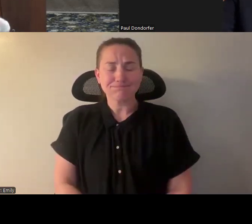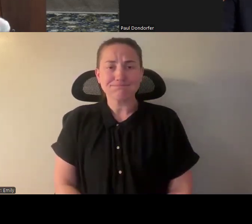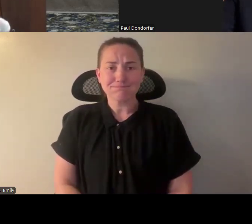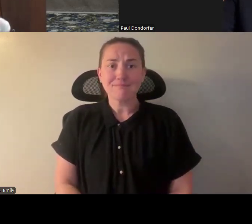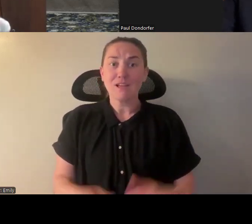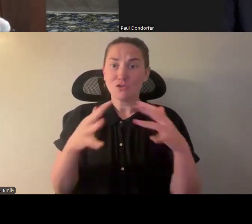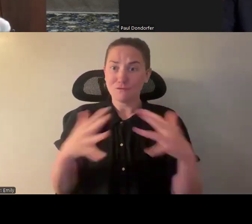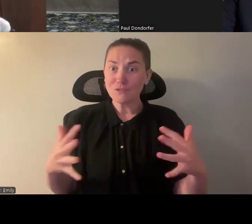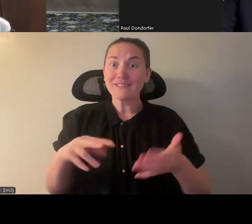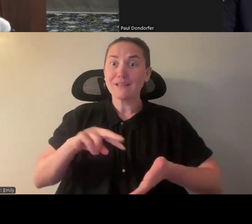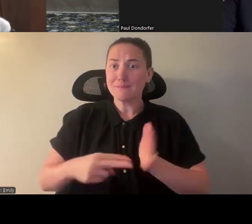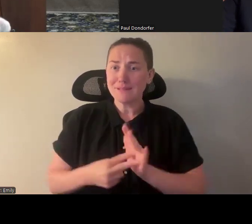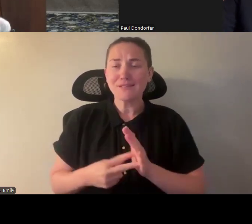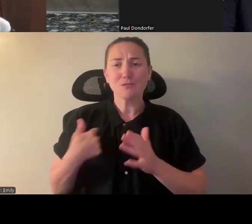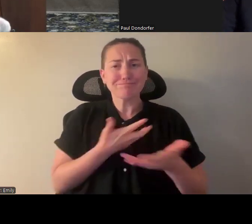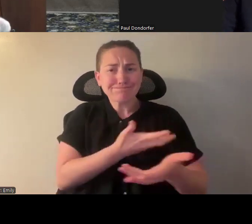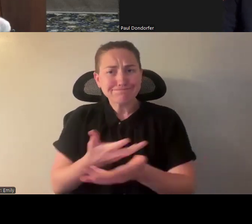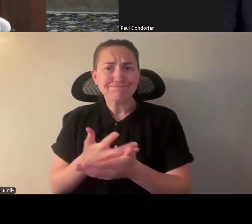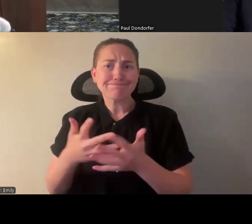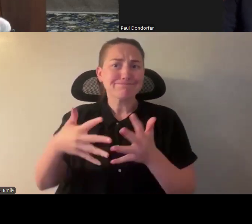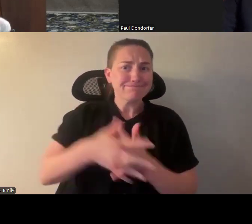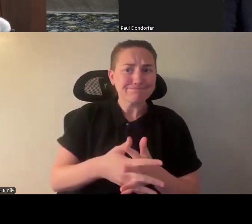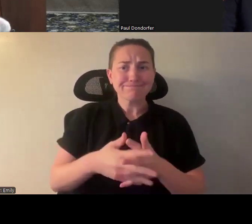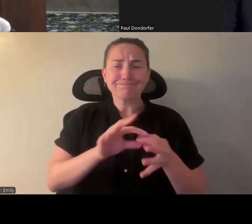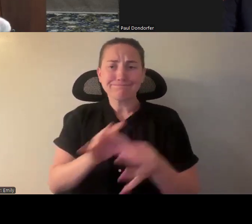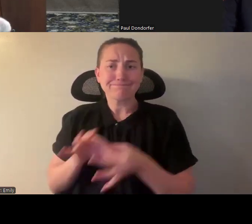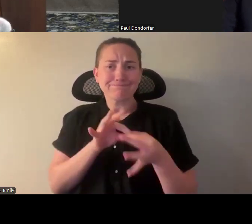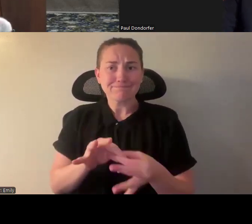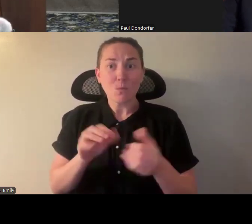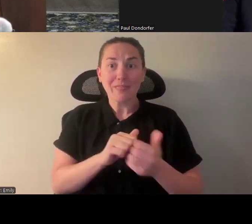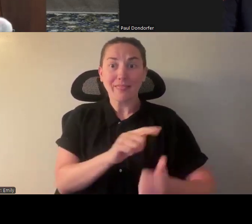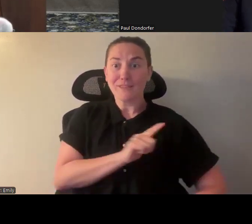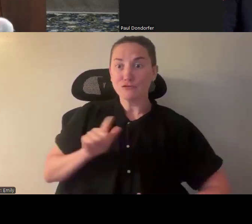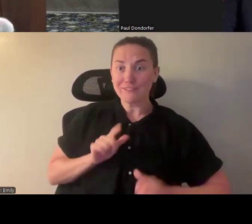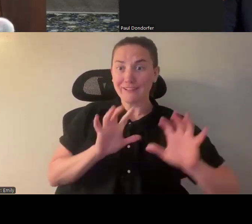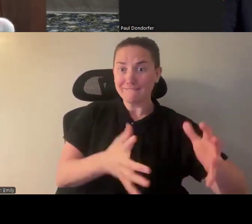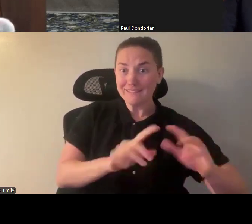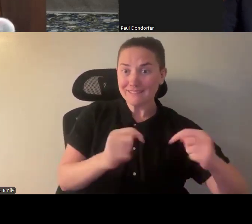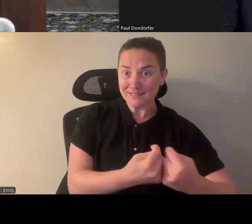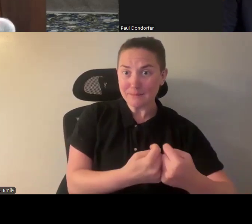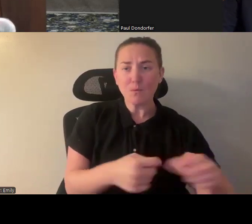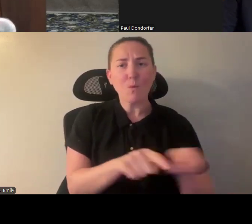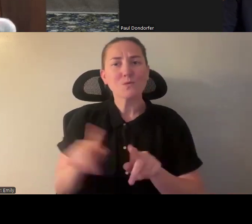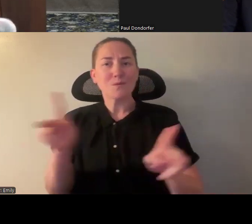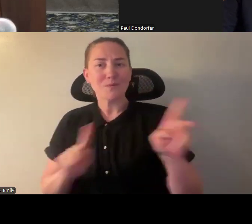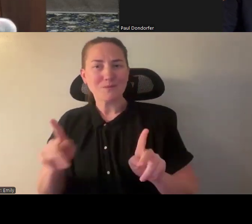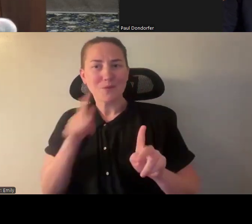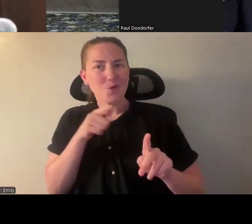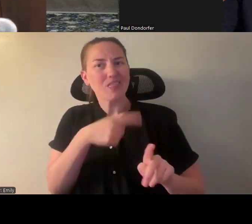for a meaning meaningful integration between the legisl legislative team and the people they serve